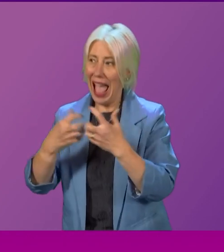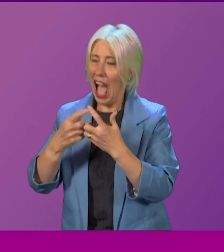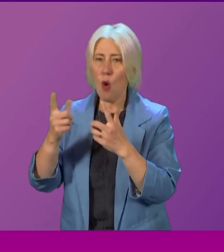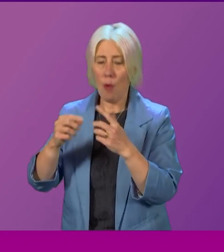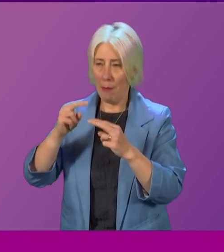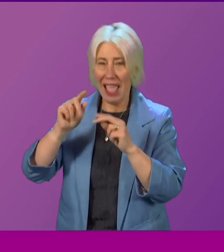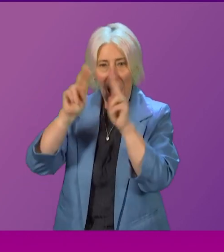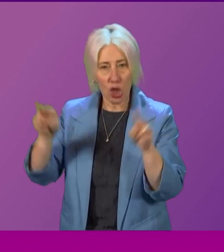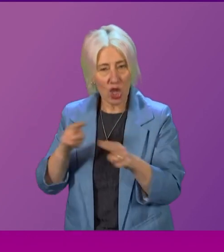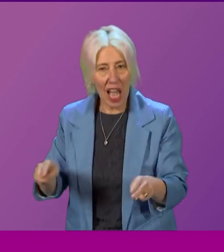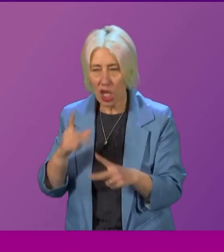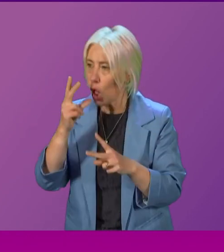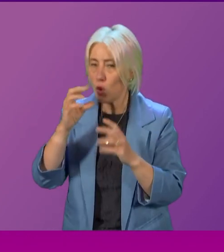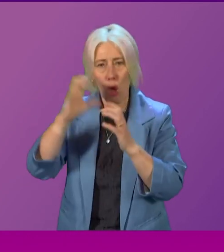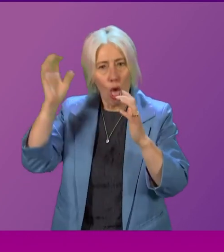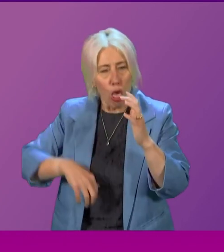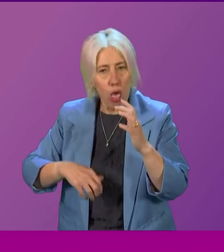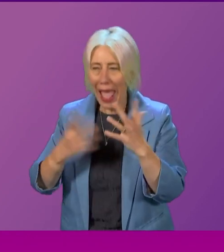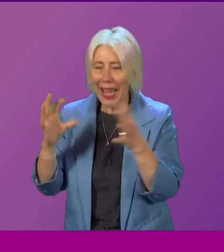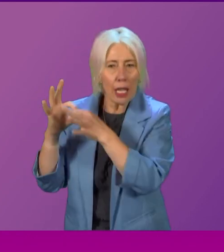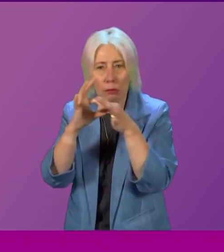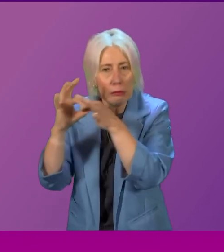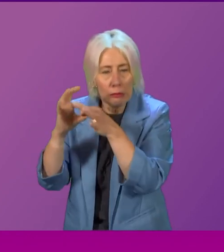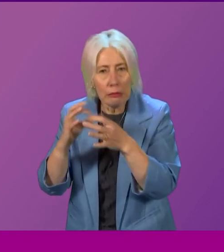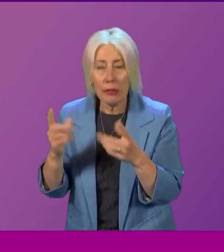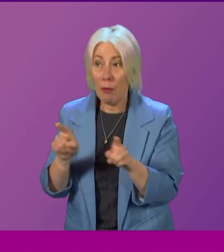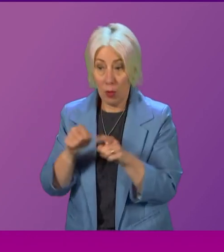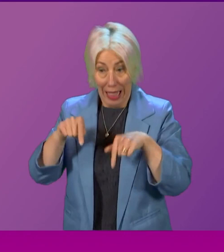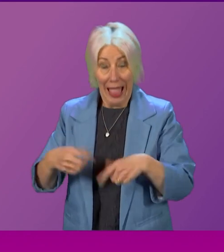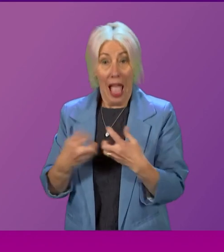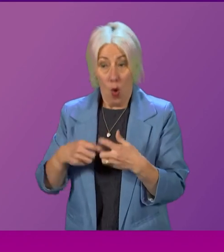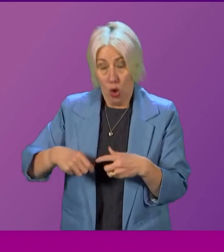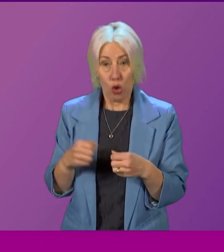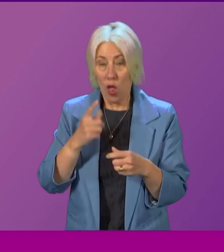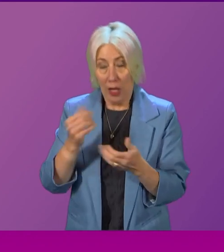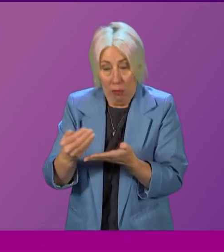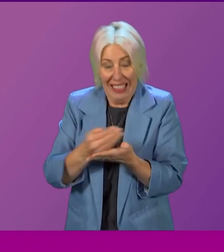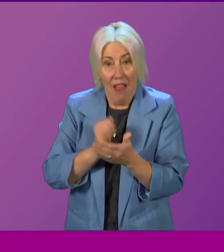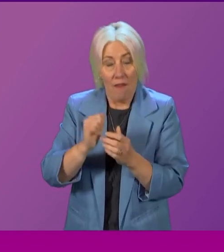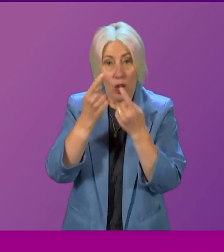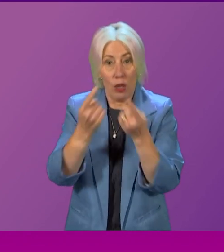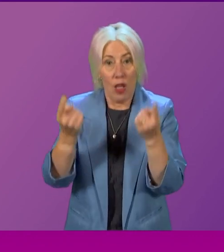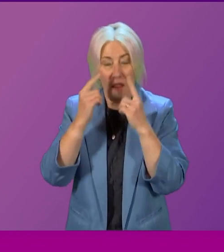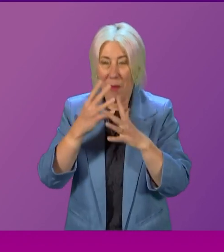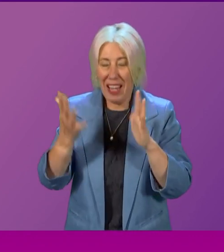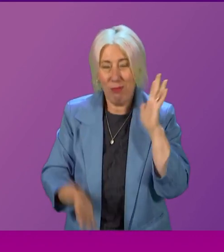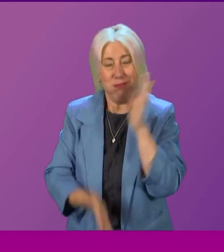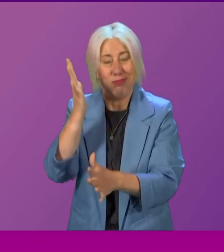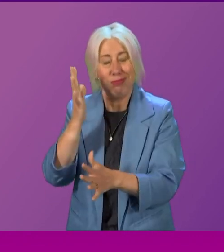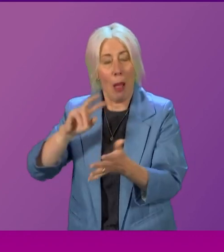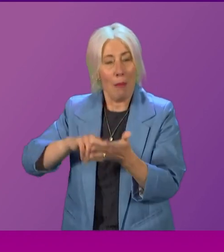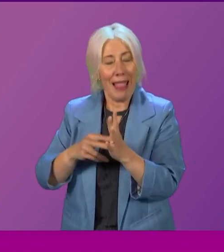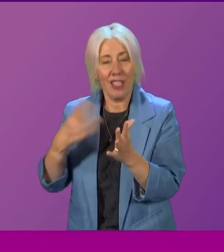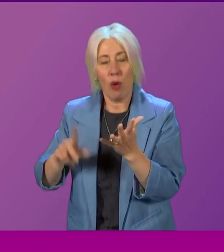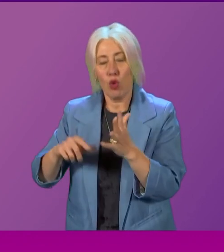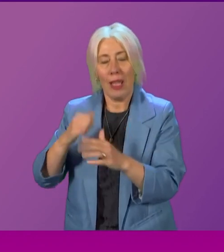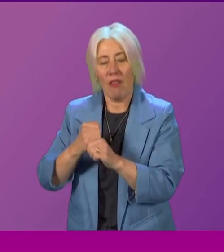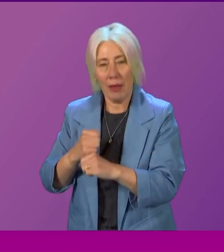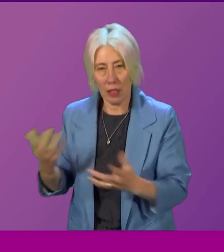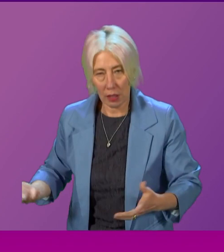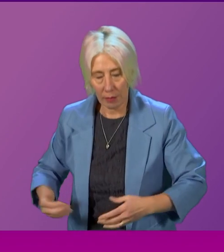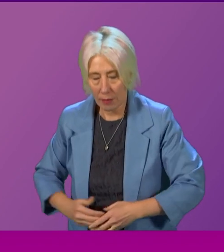Crucially, what can we do in Scotland to safeguard our universities from such reckless UK plans?